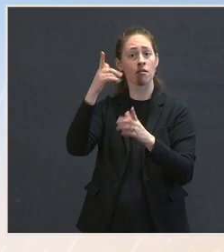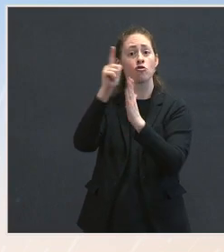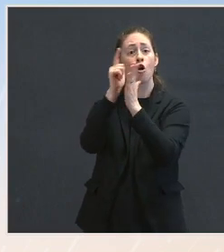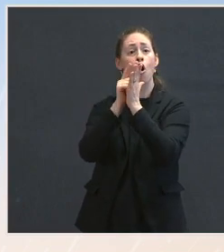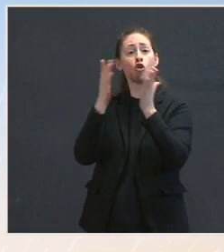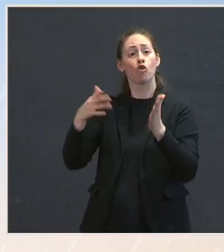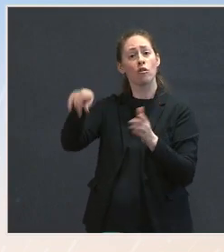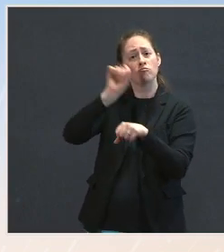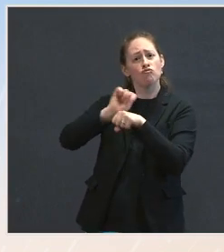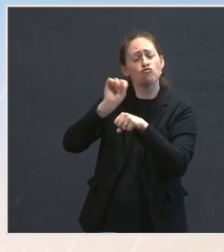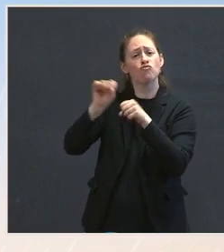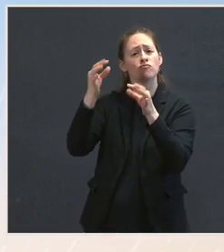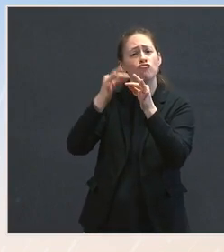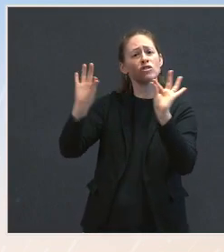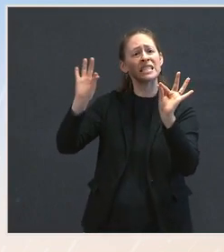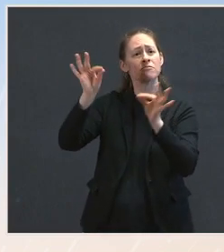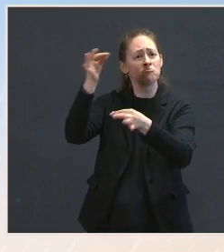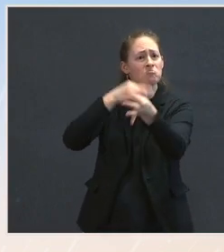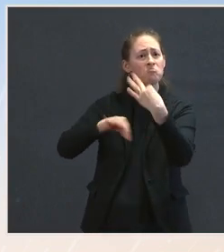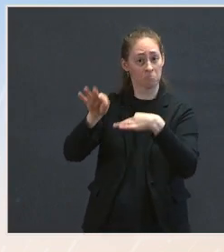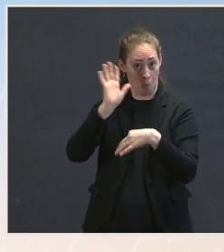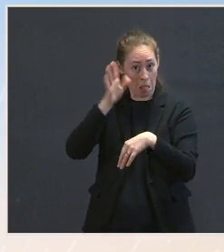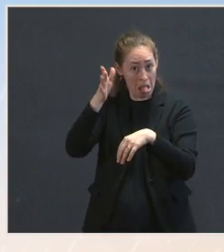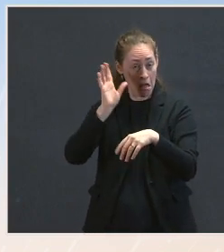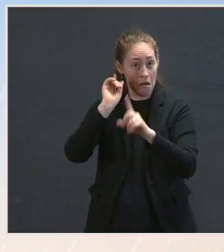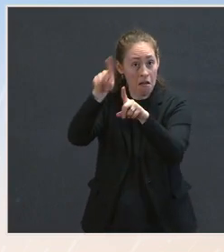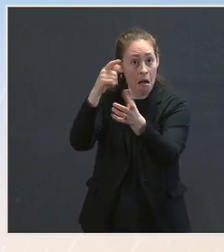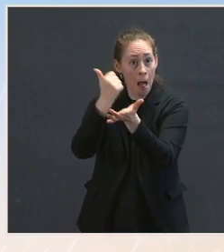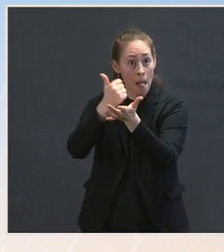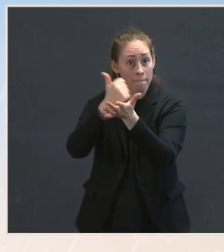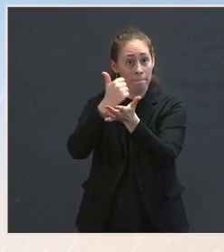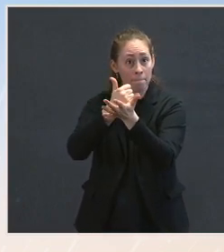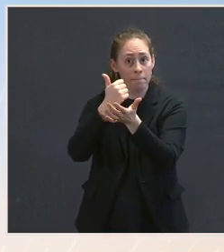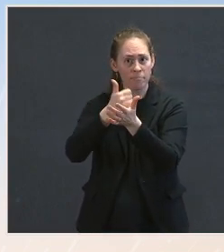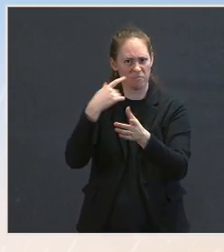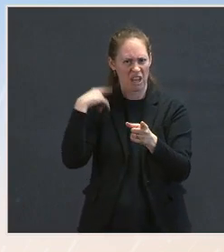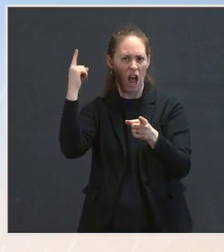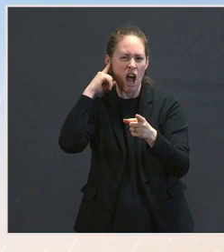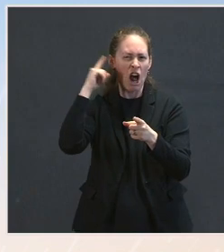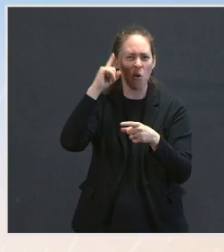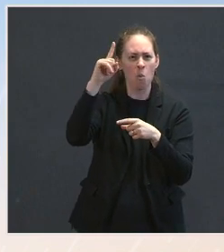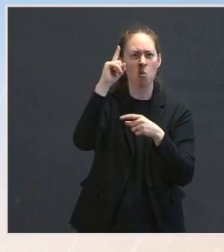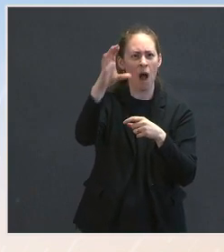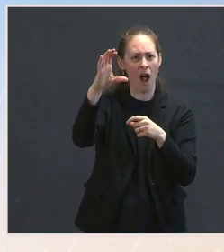that about 100 families have been reunited from those 600 kids that were in the system and lost.